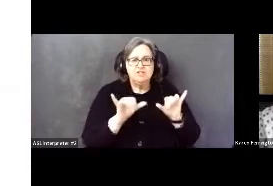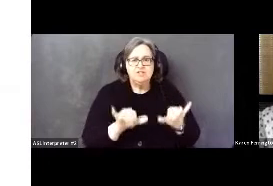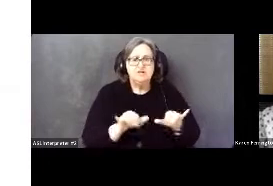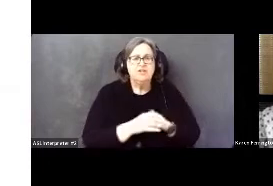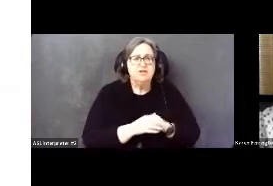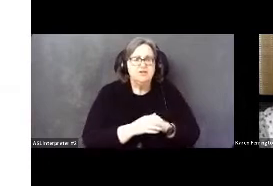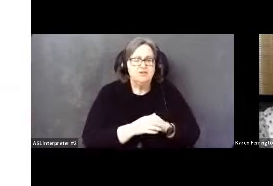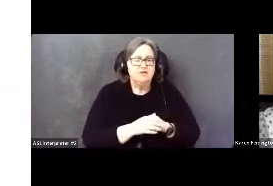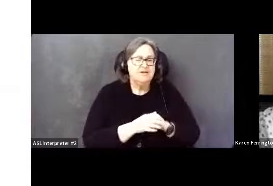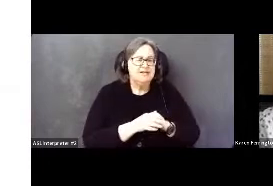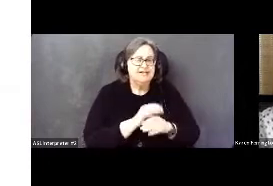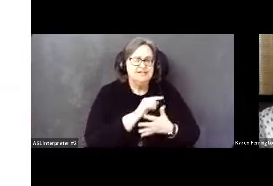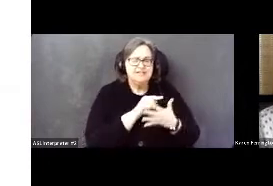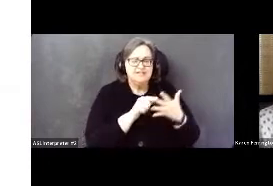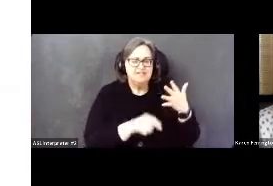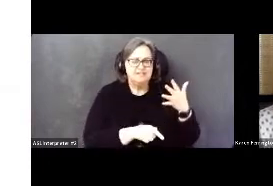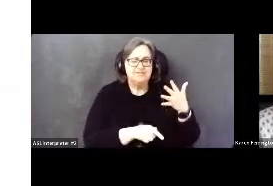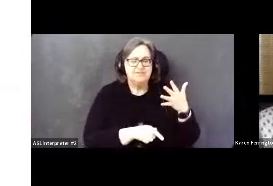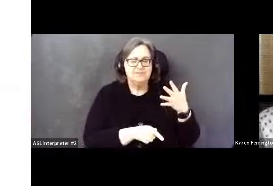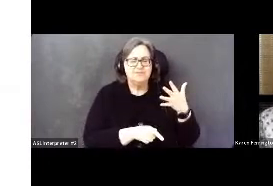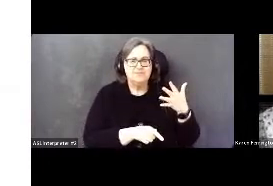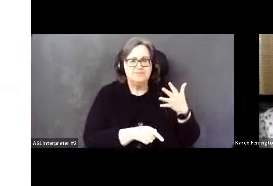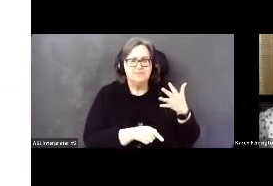definitely different settings that